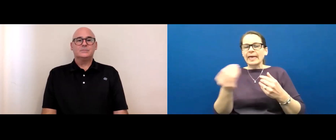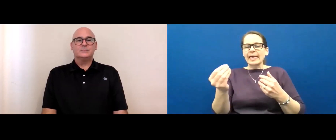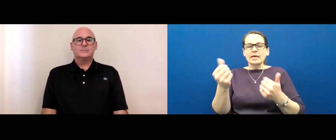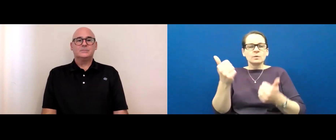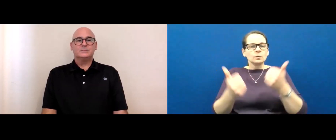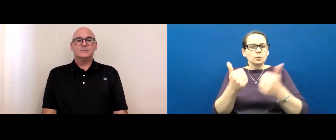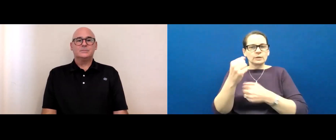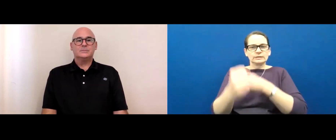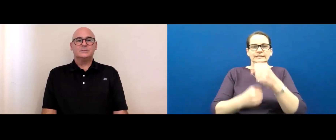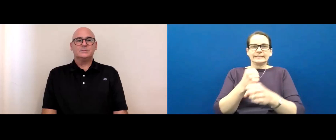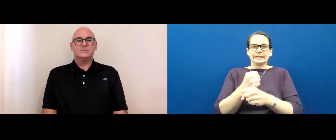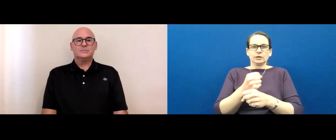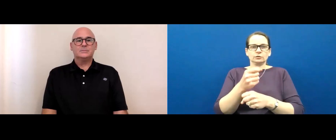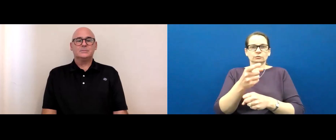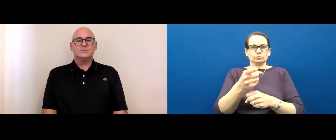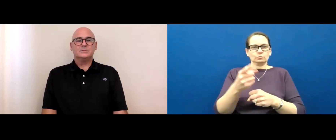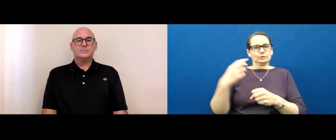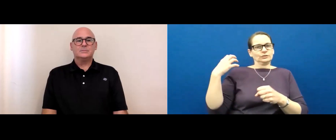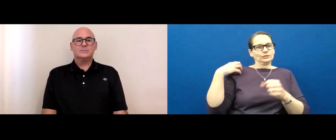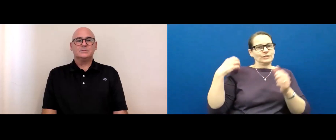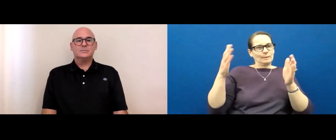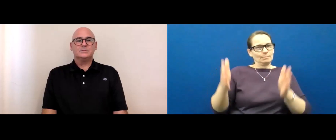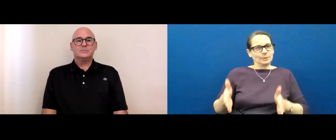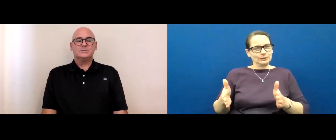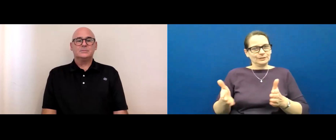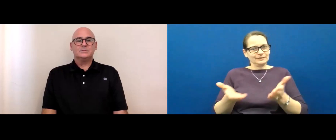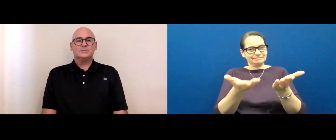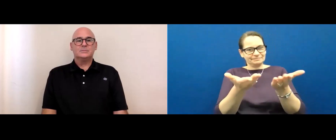and to let us know which years you were the chairperson of the commission